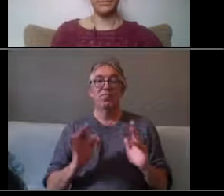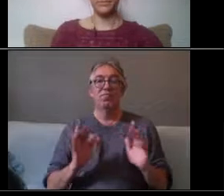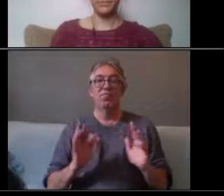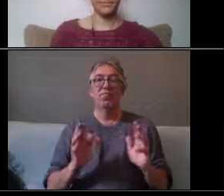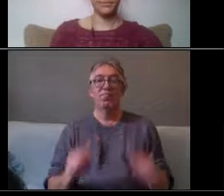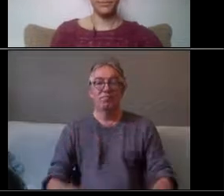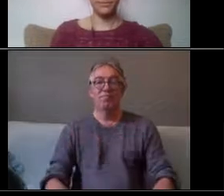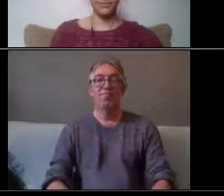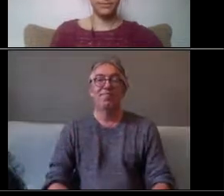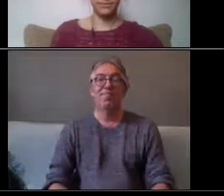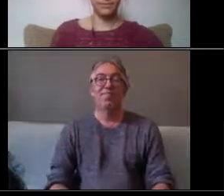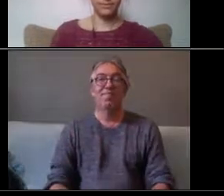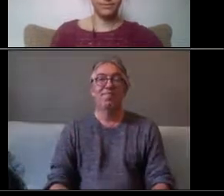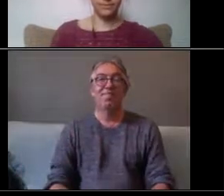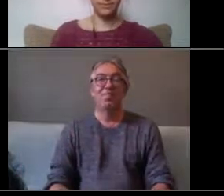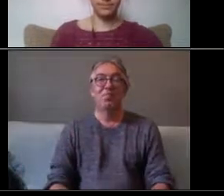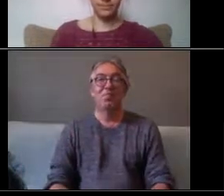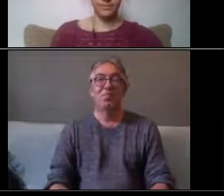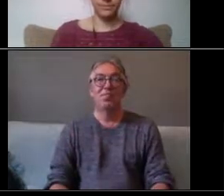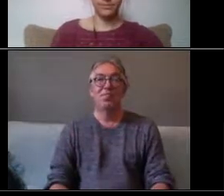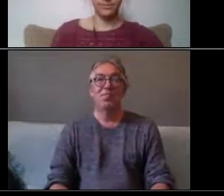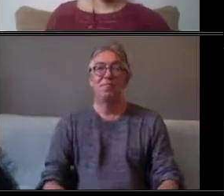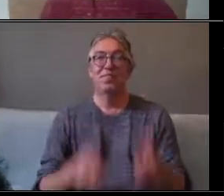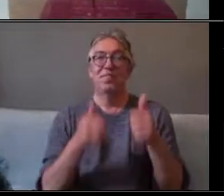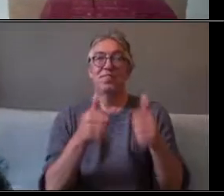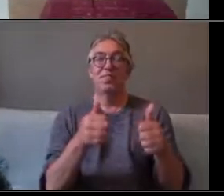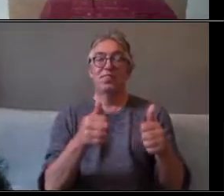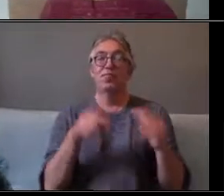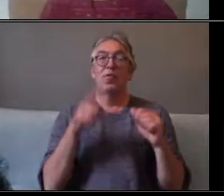At travel restrictions and long-term how we work?